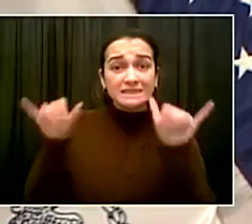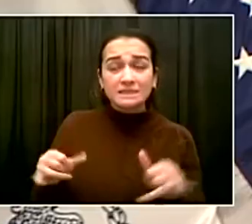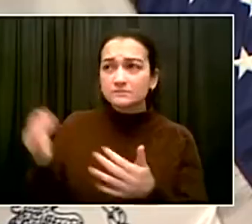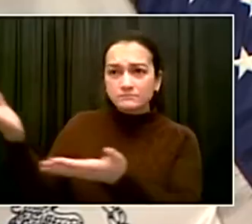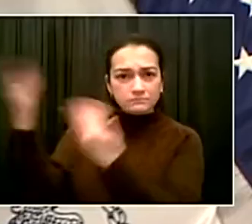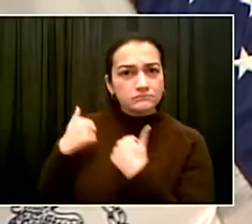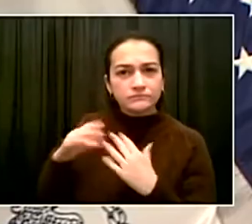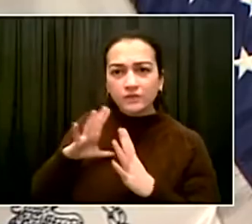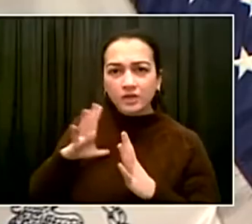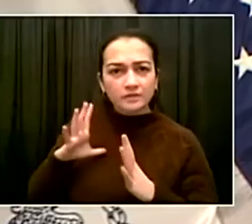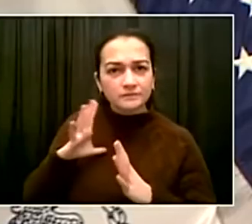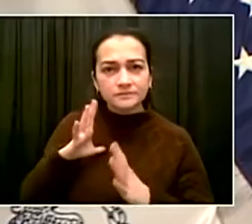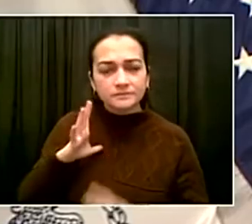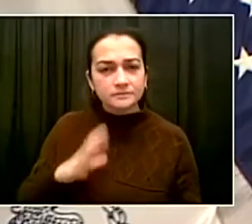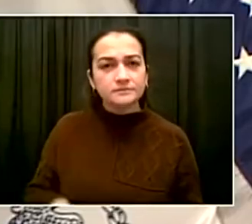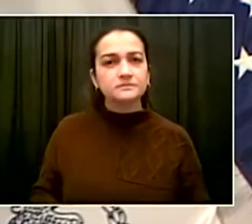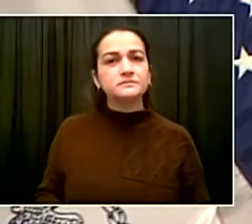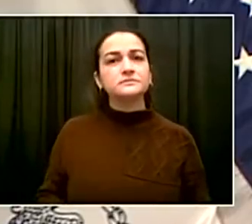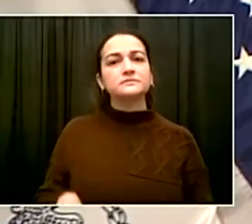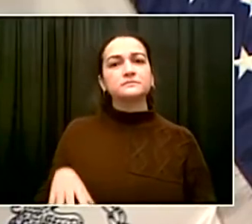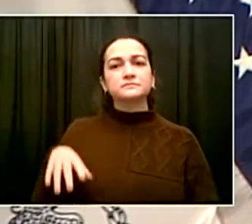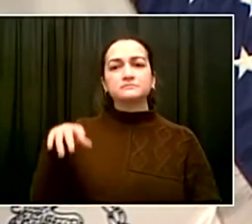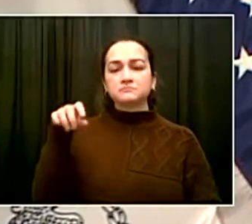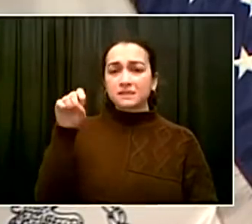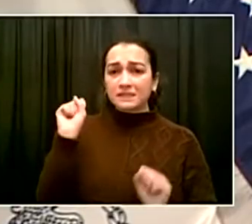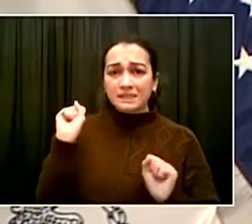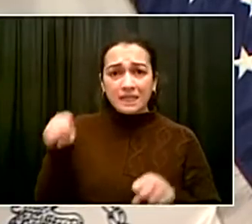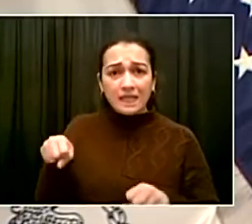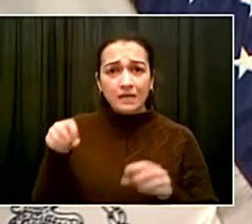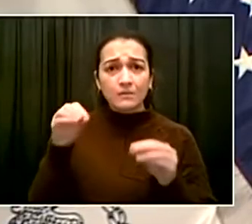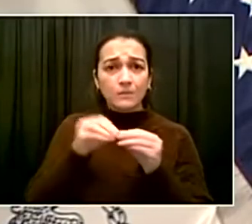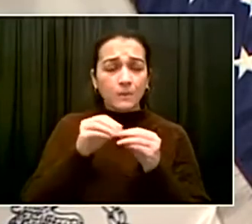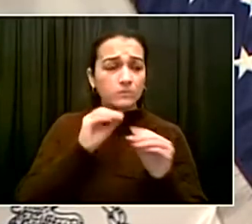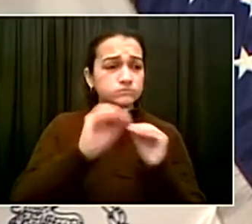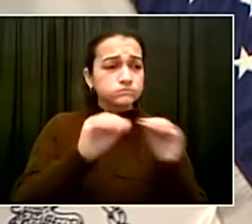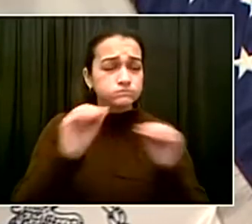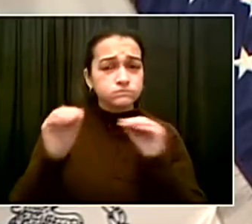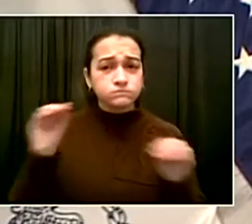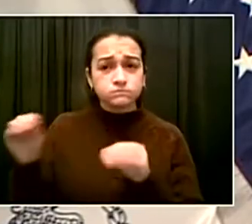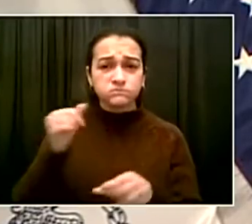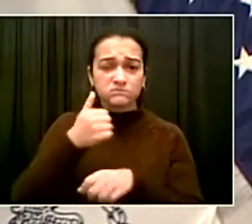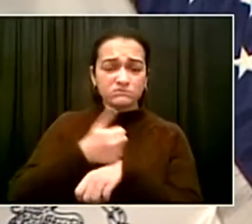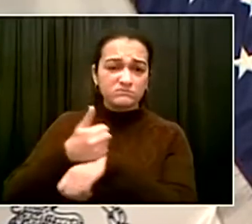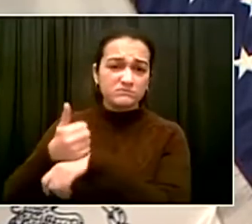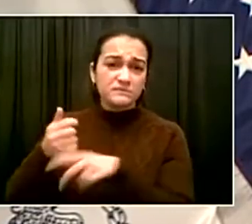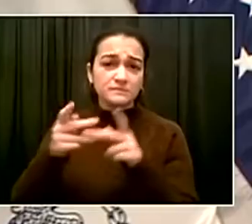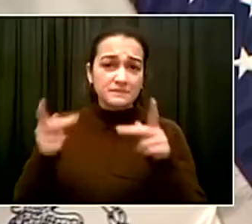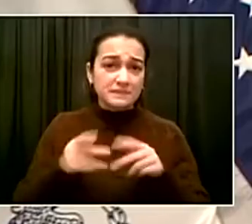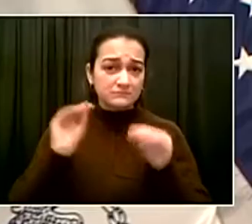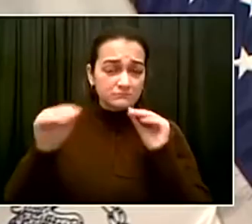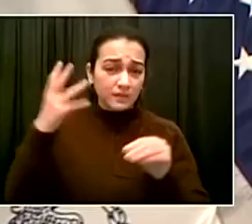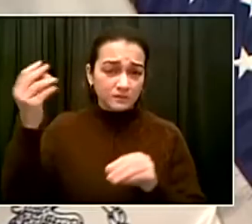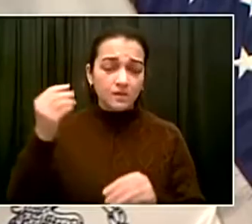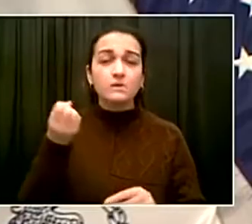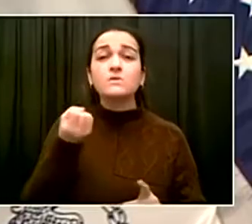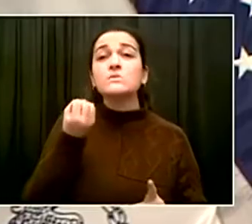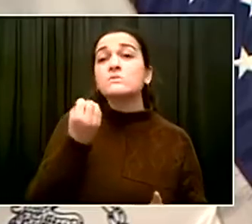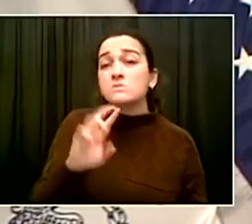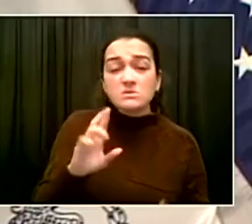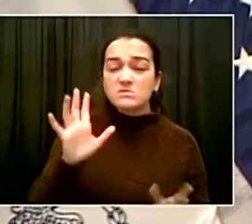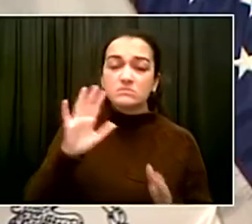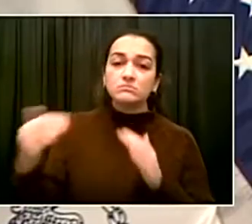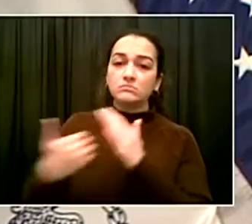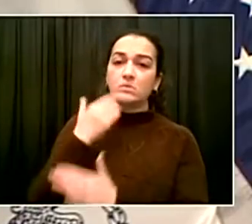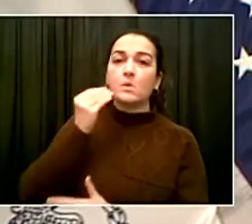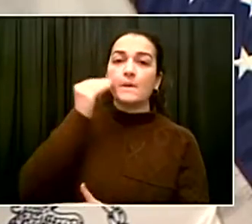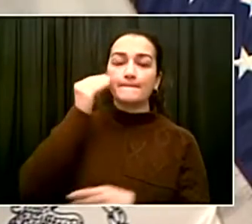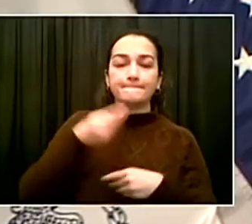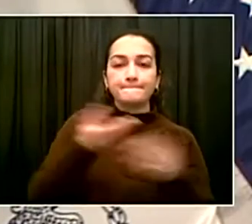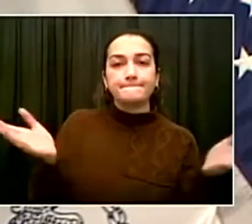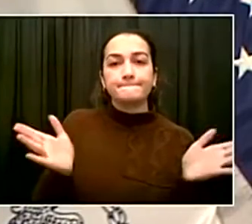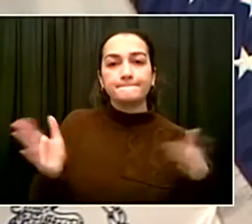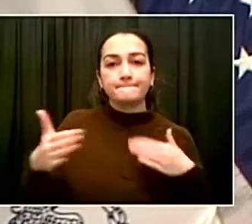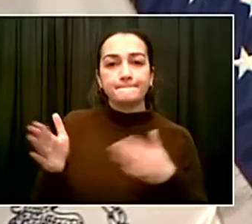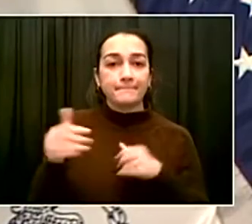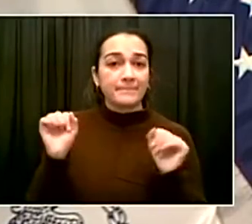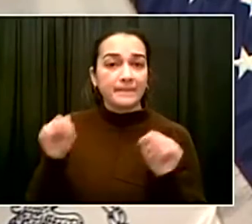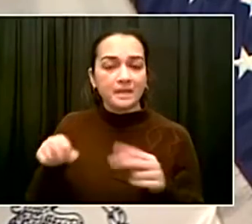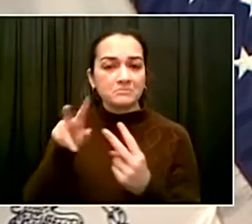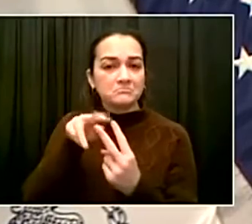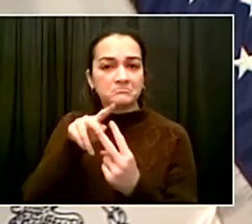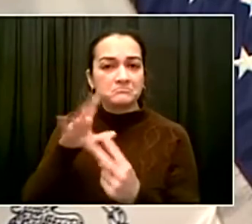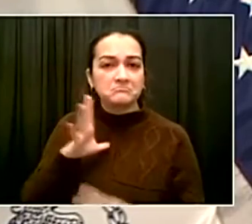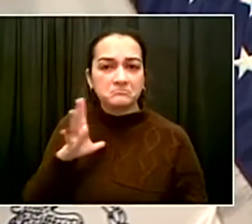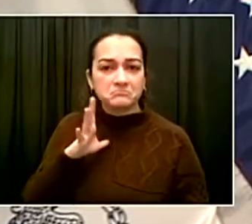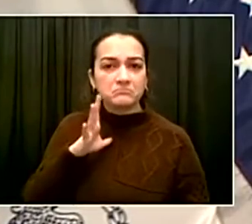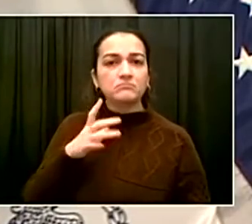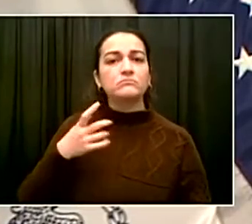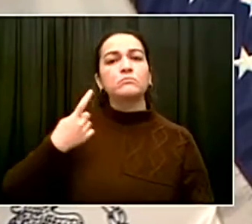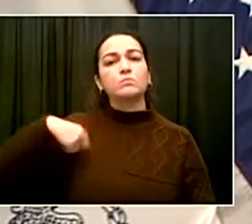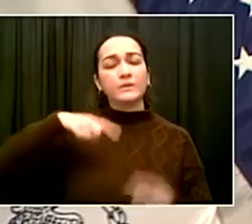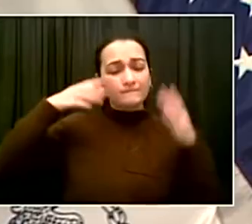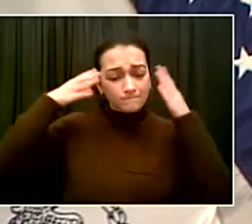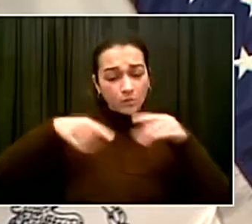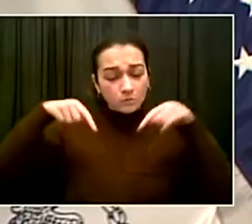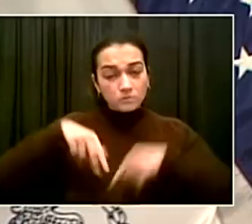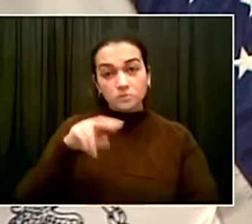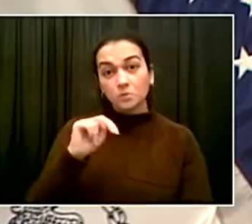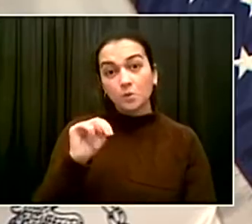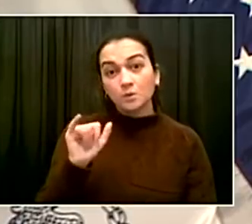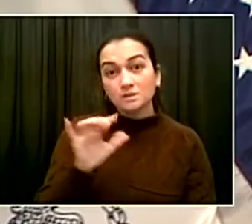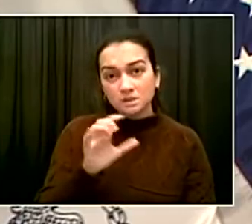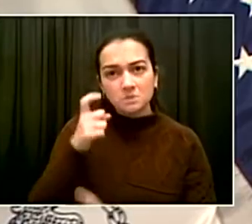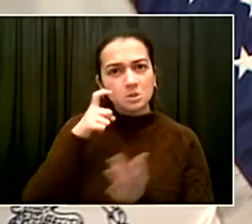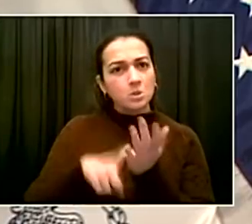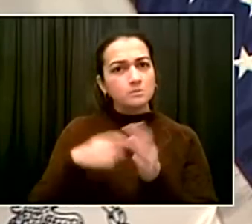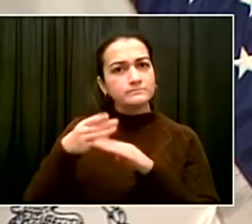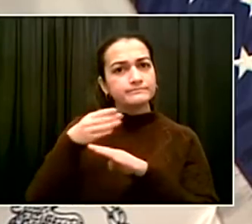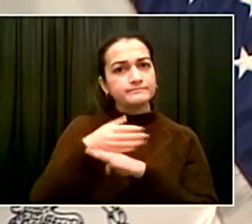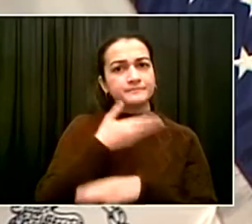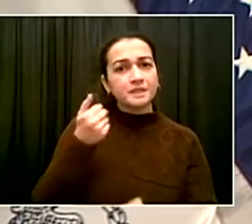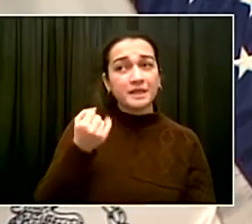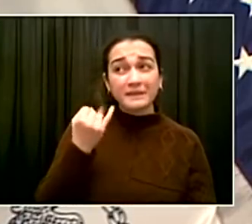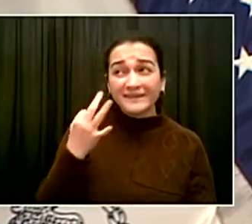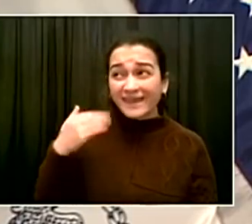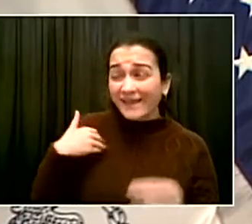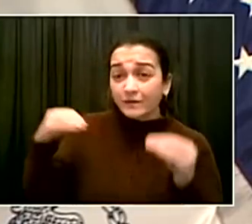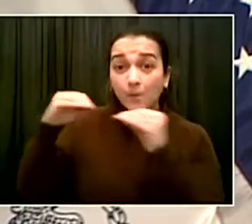ADDITIONAL TESTING CAPACITY,